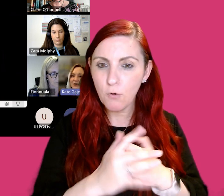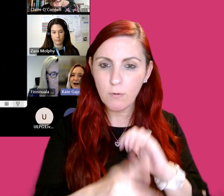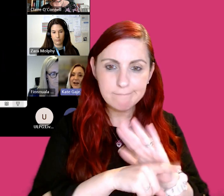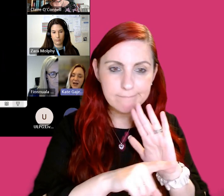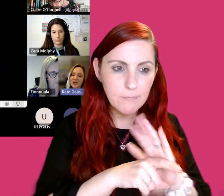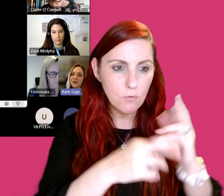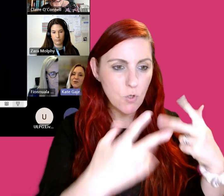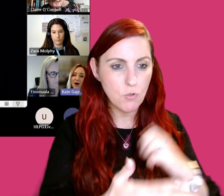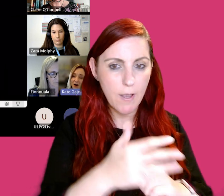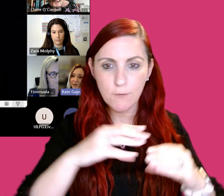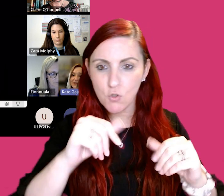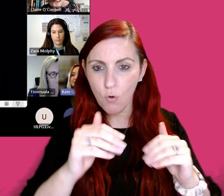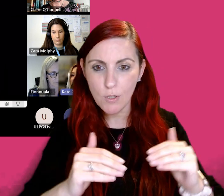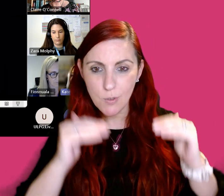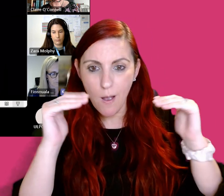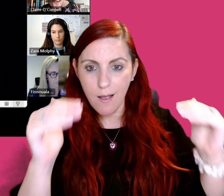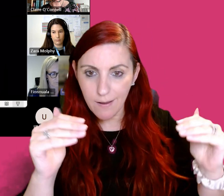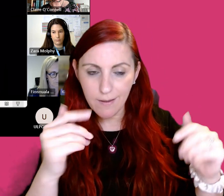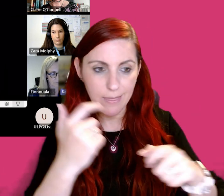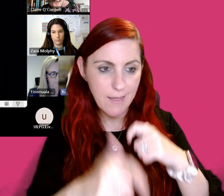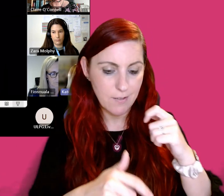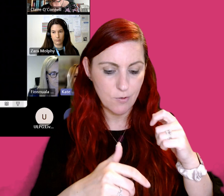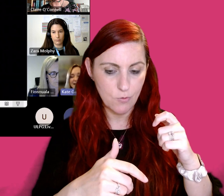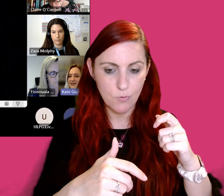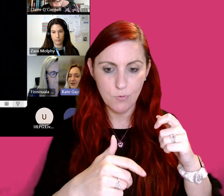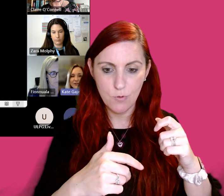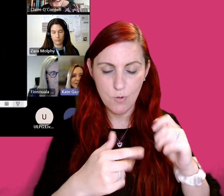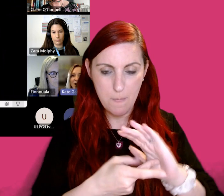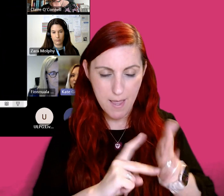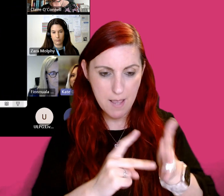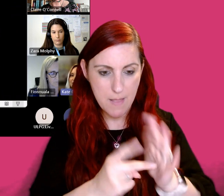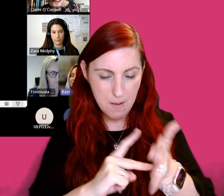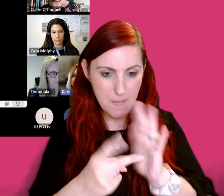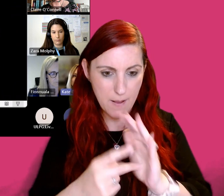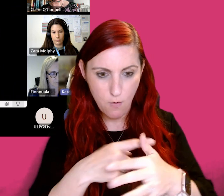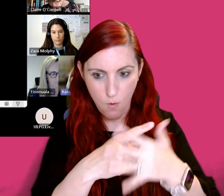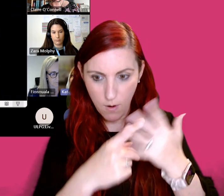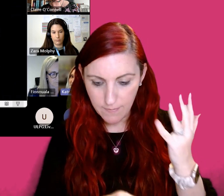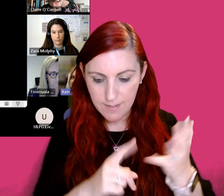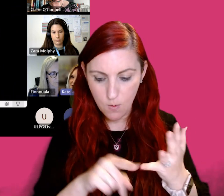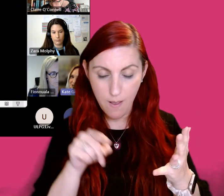too high you always self-blame and that's the case across all the whole the whole population